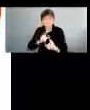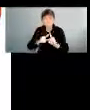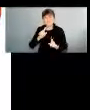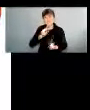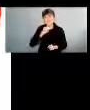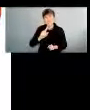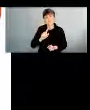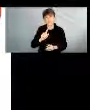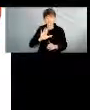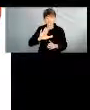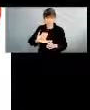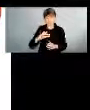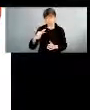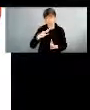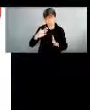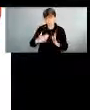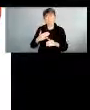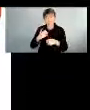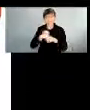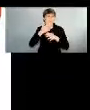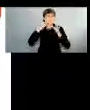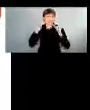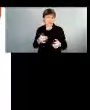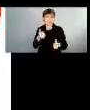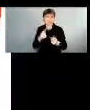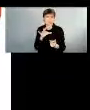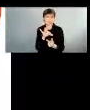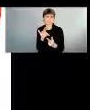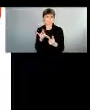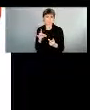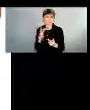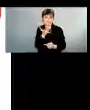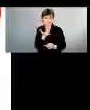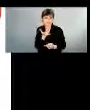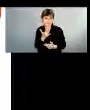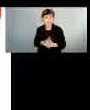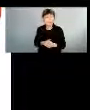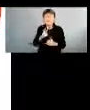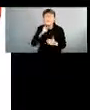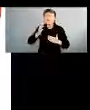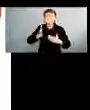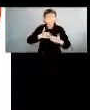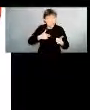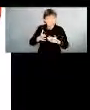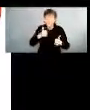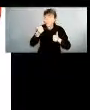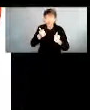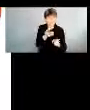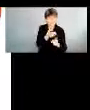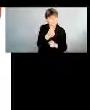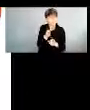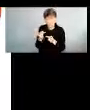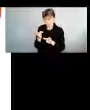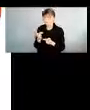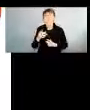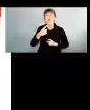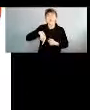All projects, regardless of stream will be evaluated and funded based on the three criteria